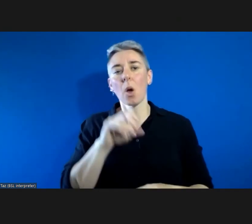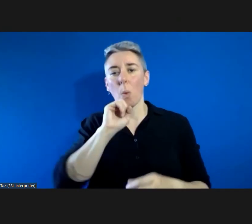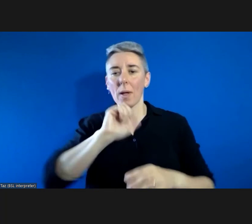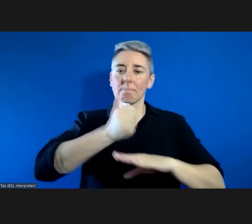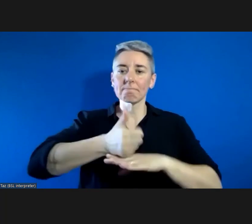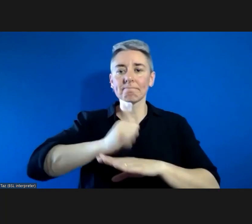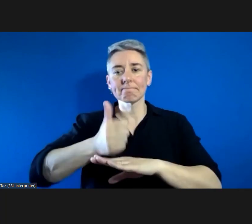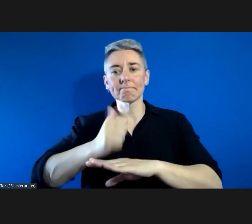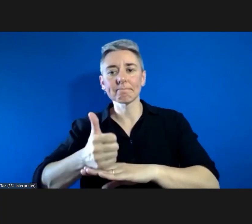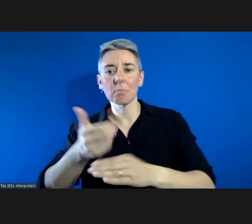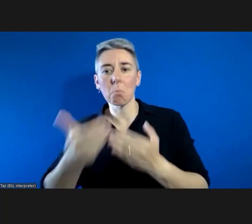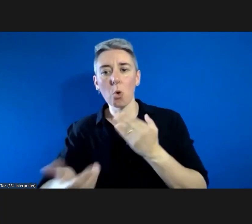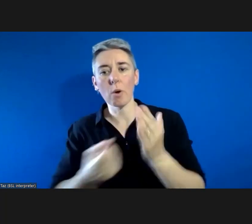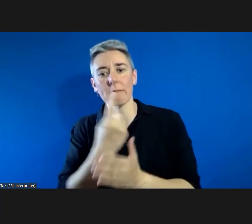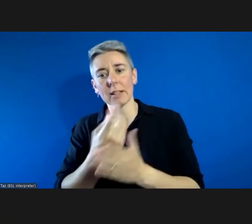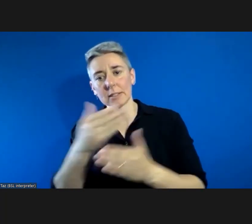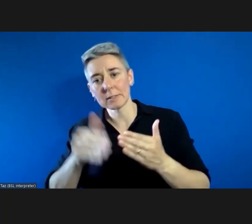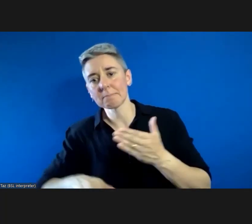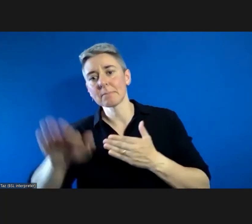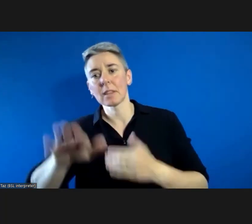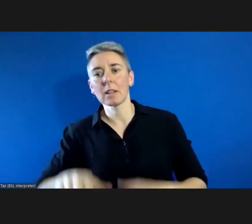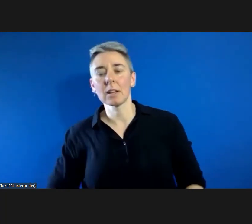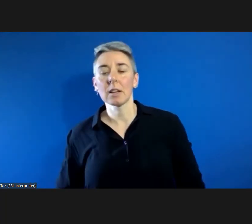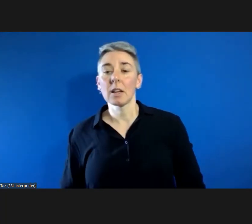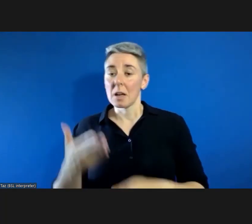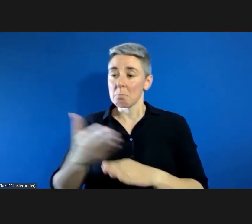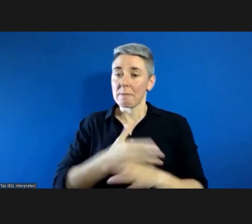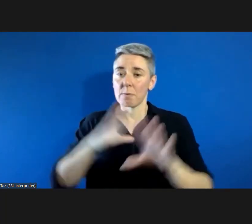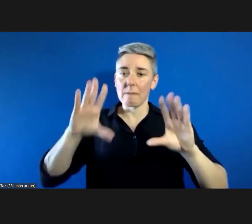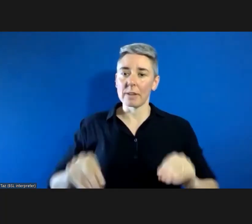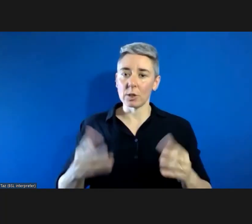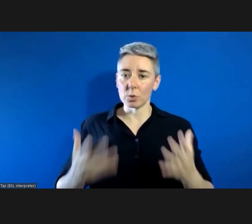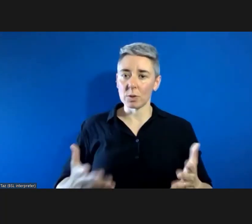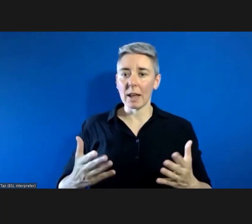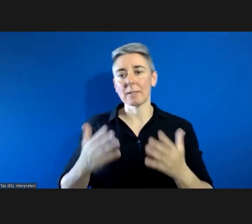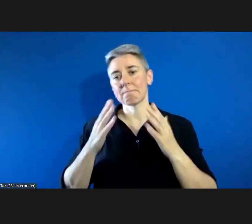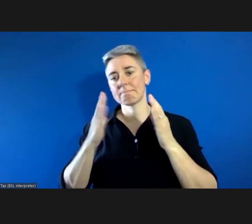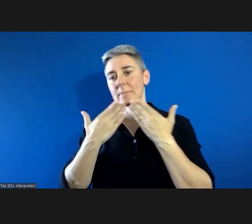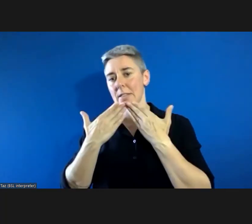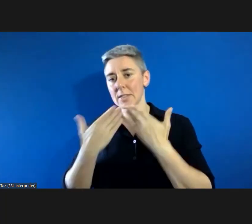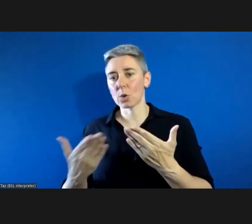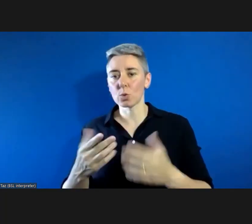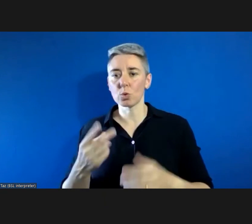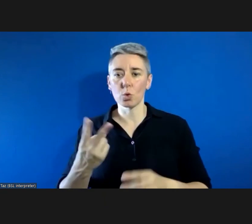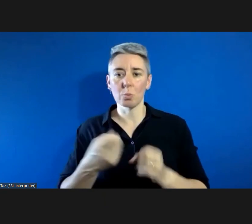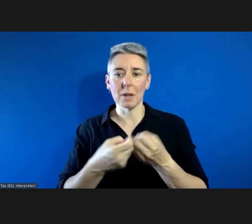And just before we end today, I'd like to say a really big thank you to our two BSL interpreters,